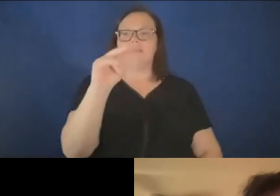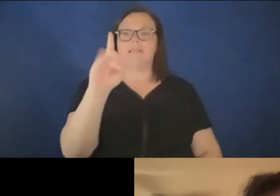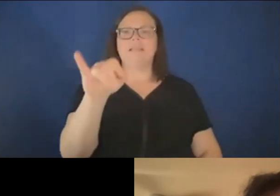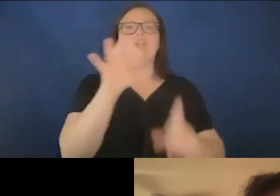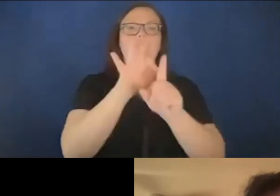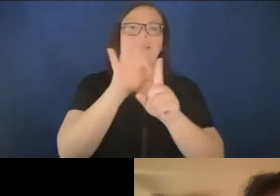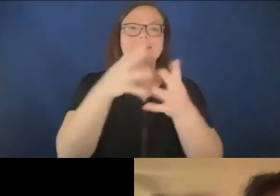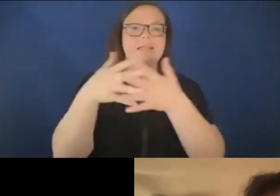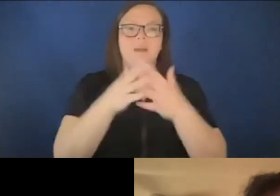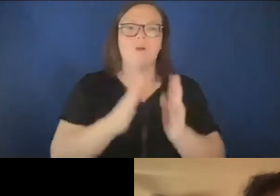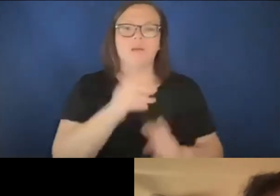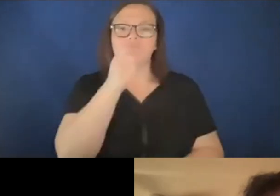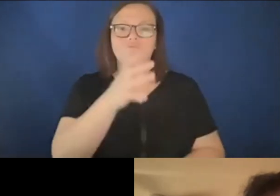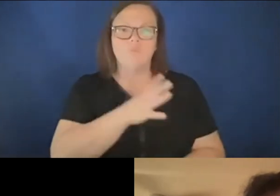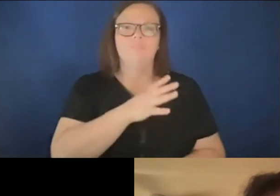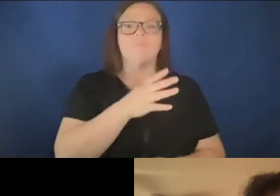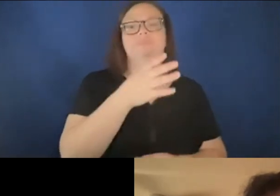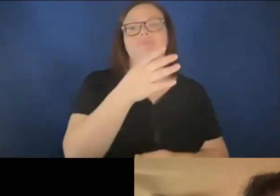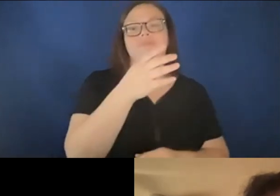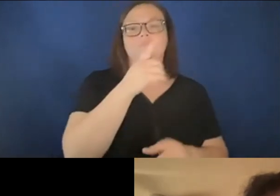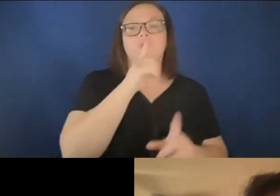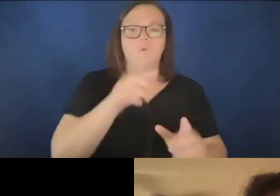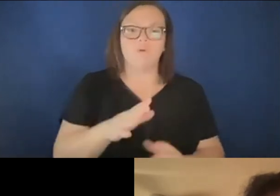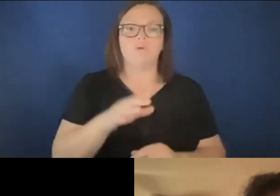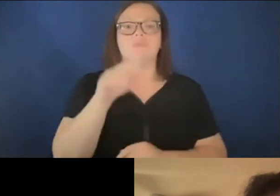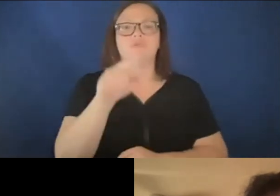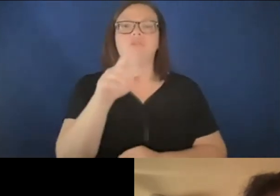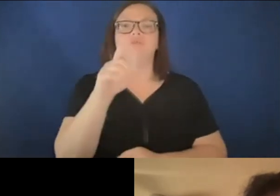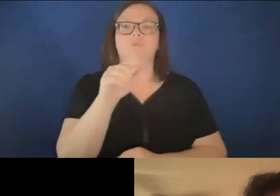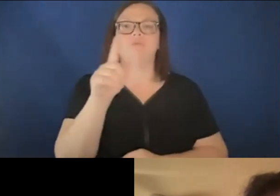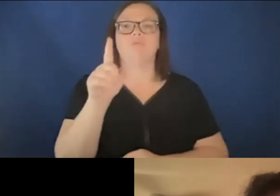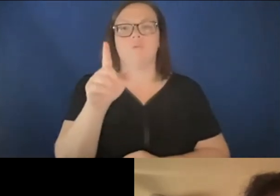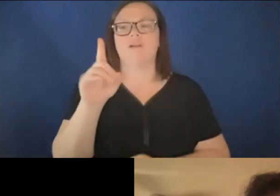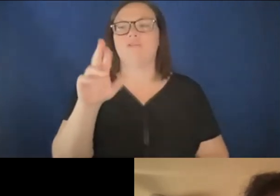poet and reporter. She is a 2021 Ruth Lilly and Dorothy Sargent Rosenberg Fellow. Her